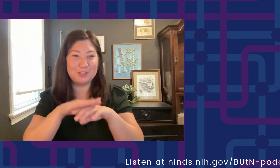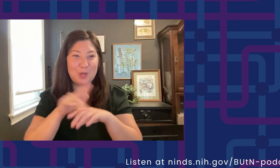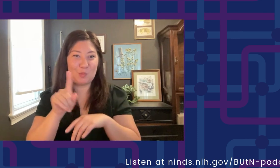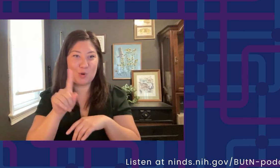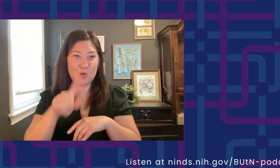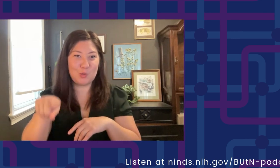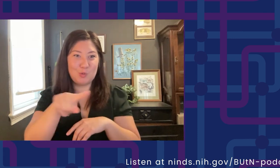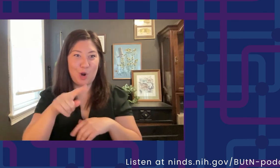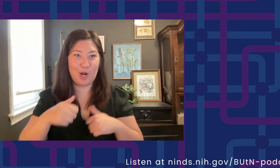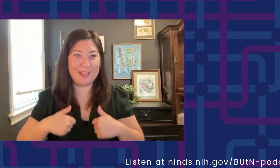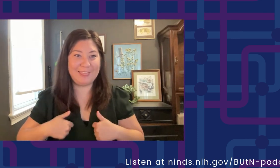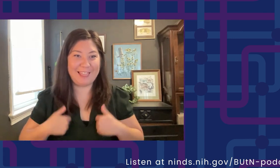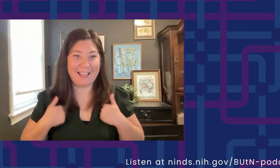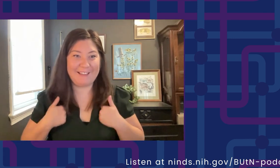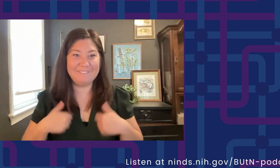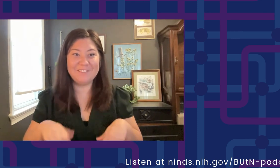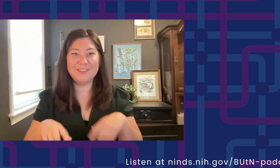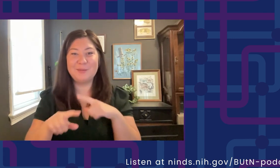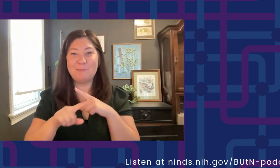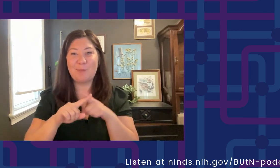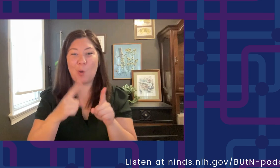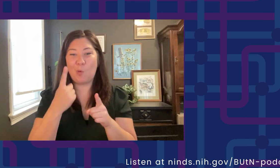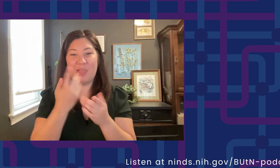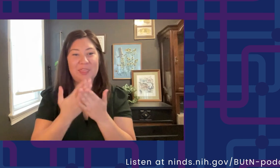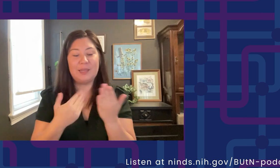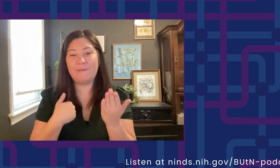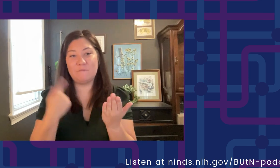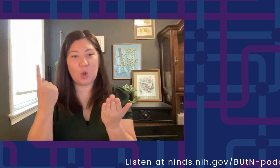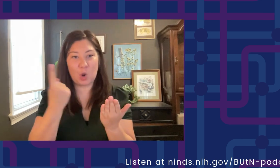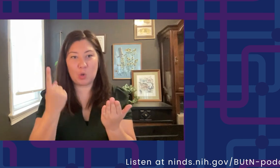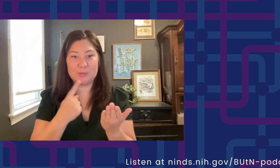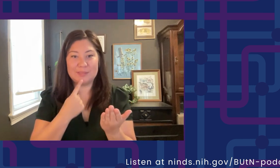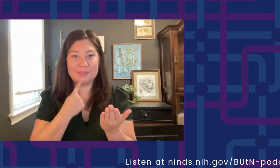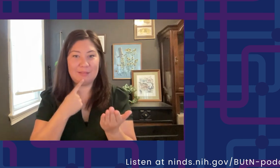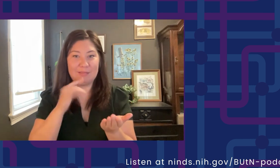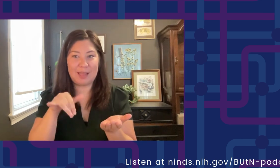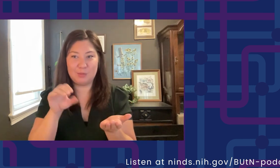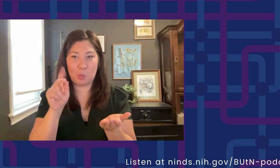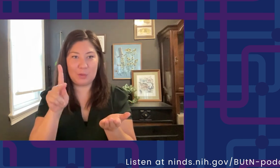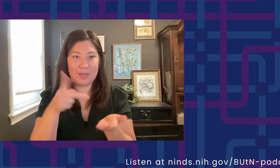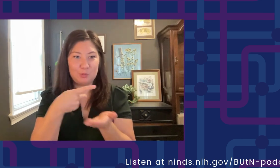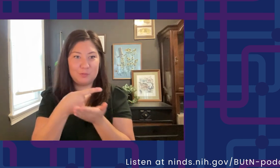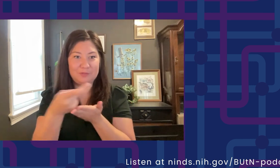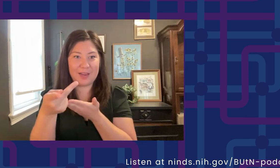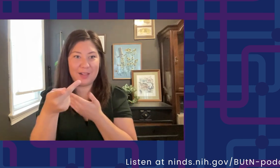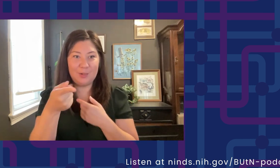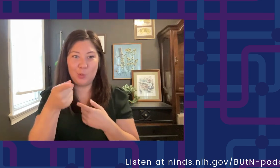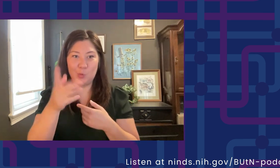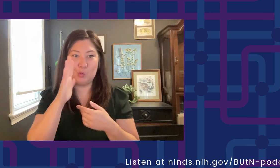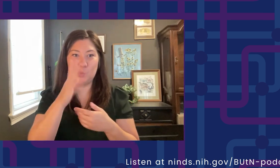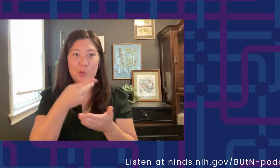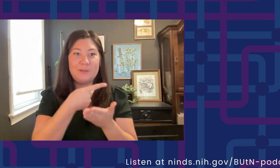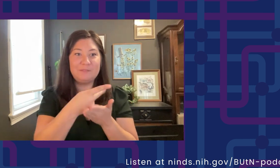Alicia Wooten: I mean really it depends on where you are in your life. I've always said that it's okay to fail.